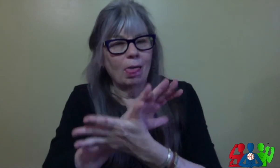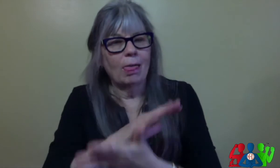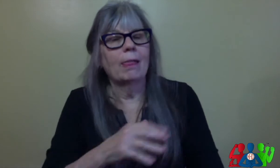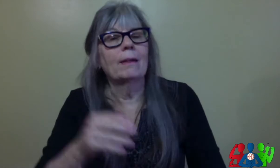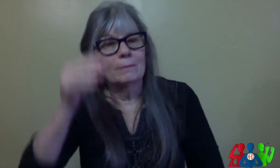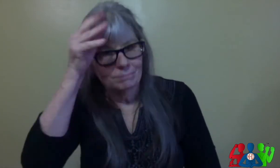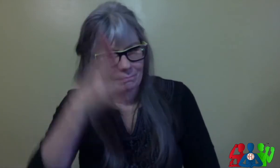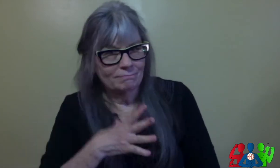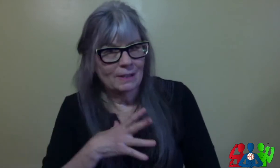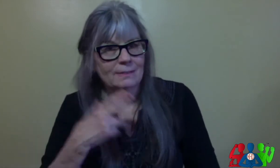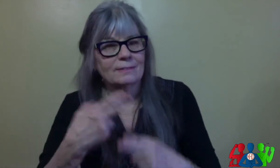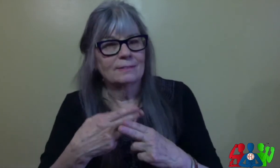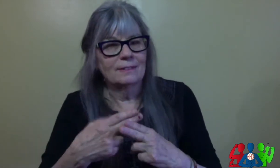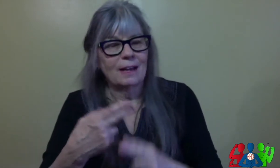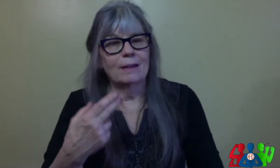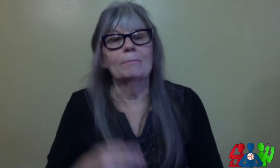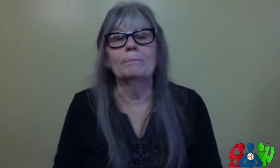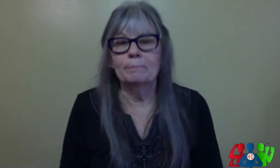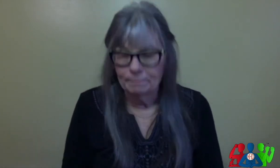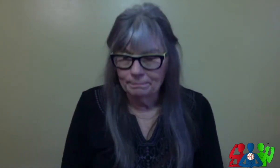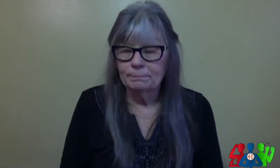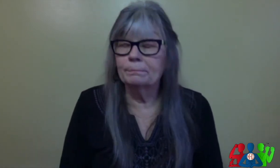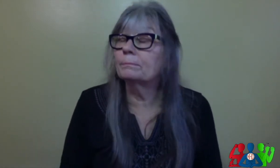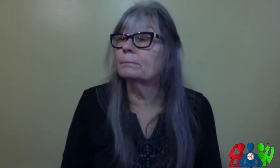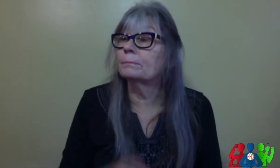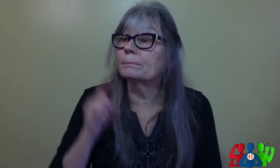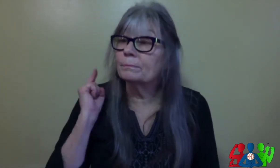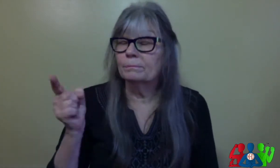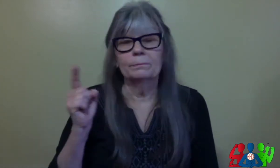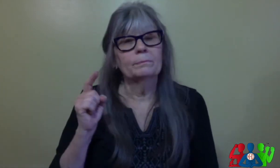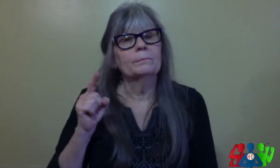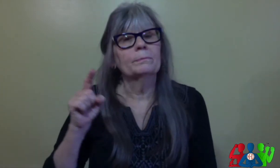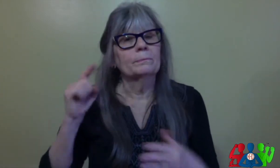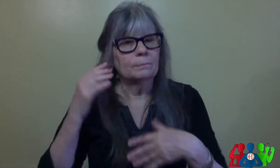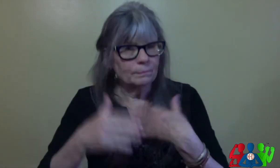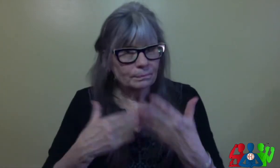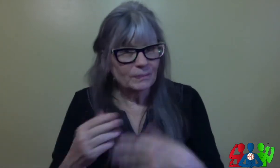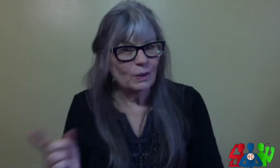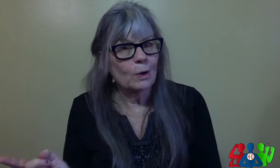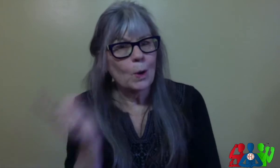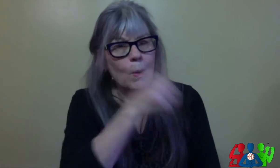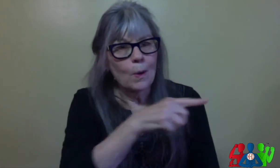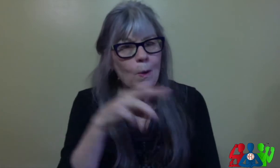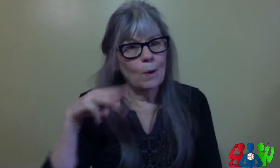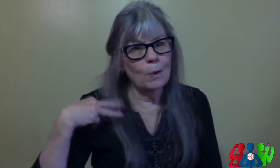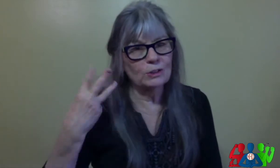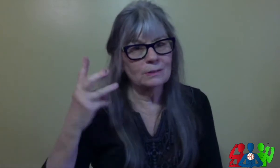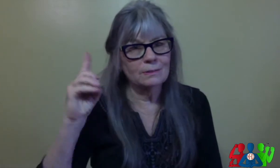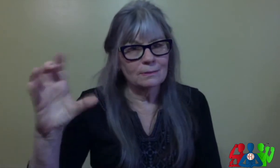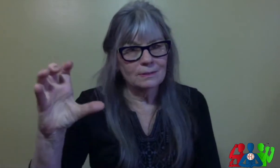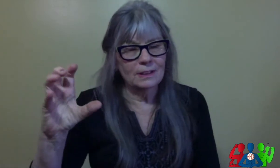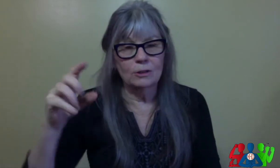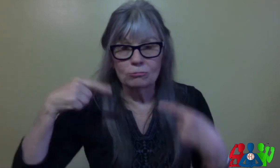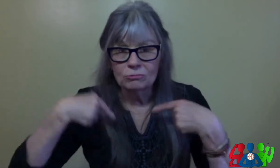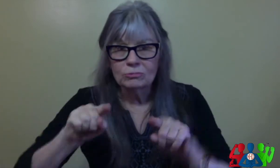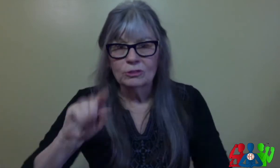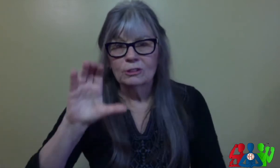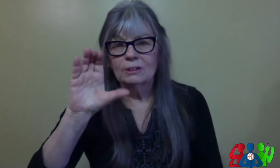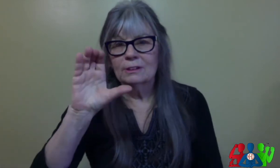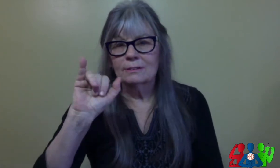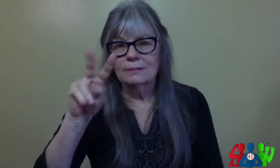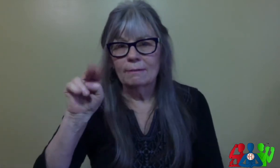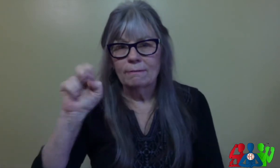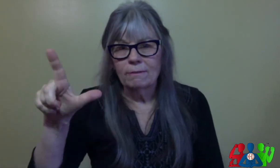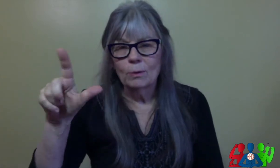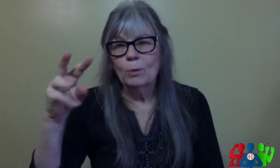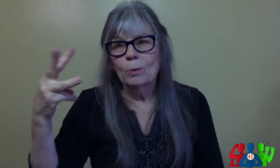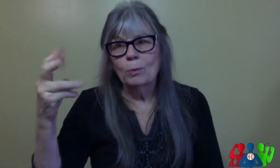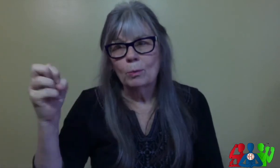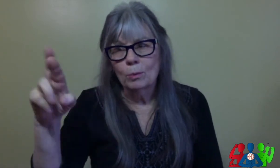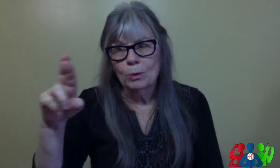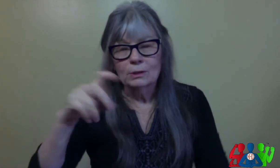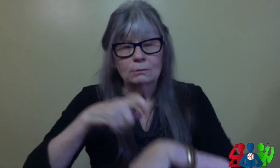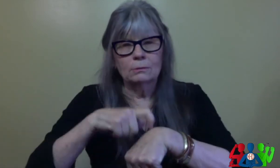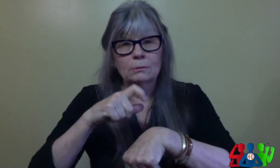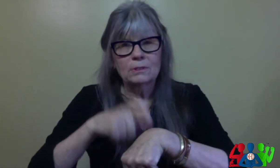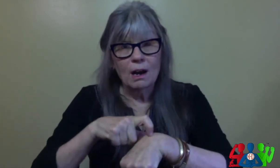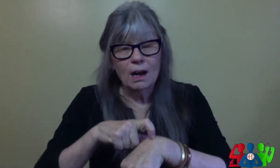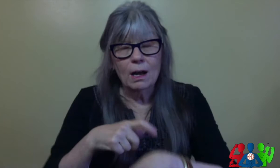she would have a harder time getting published. Later on she went to Washington, D.C., during